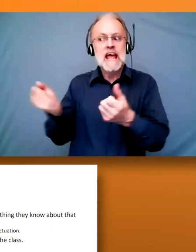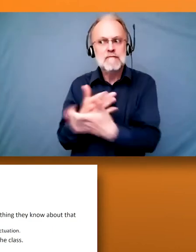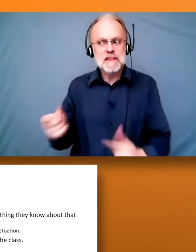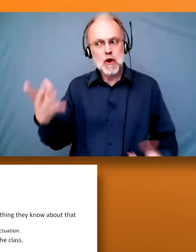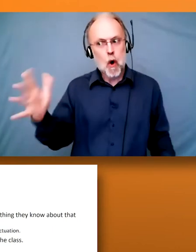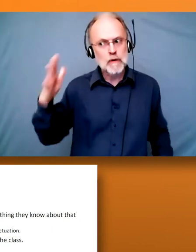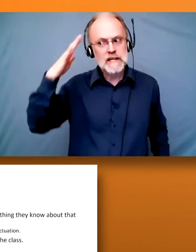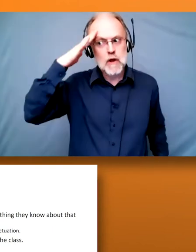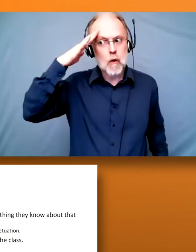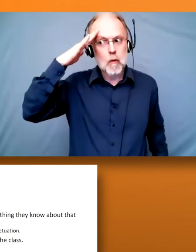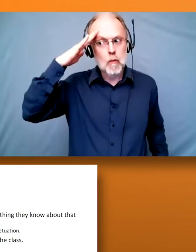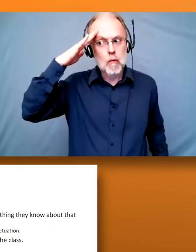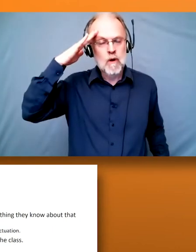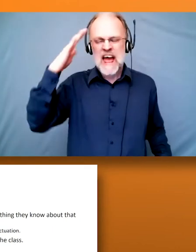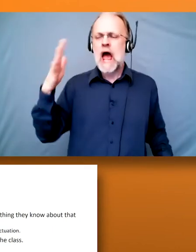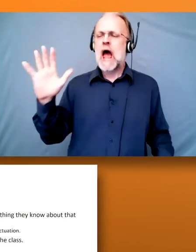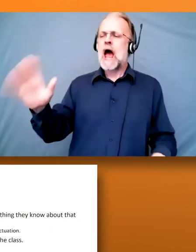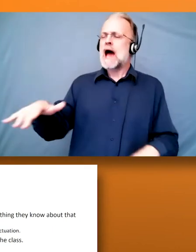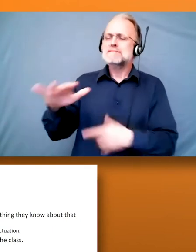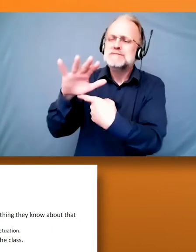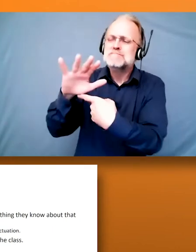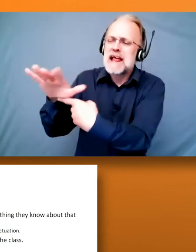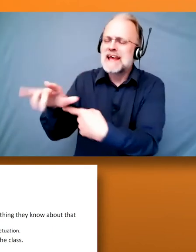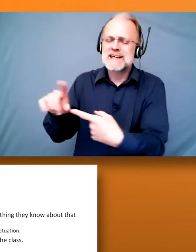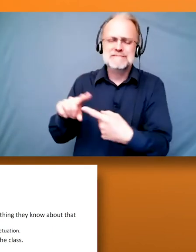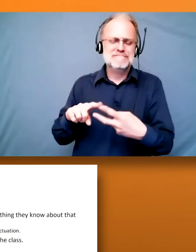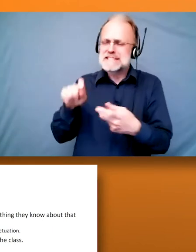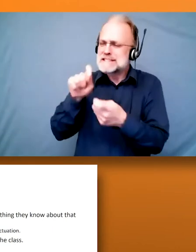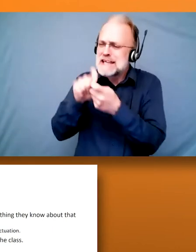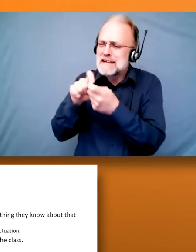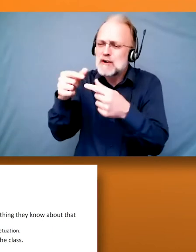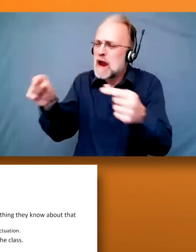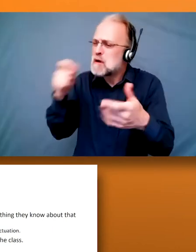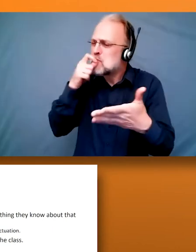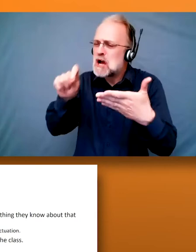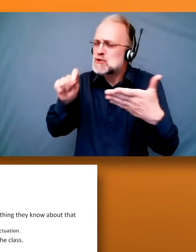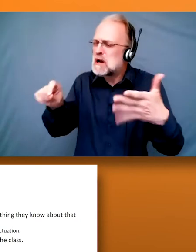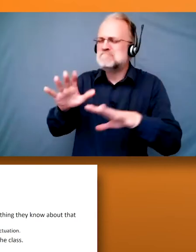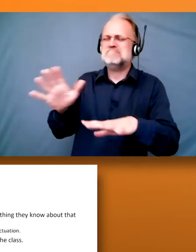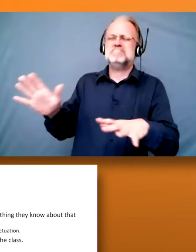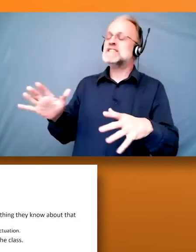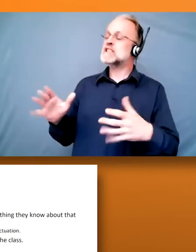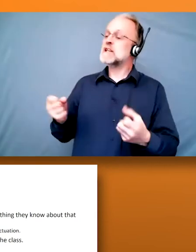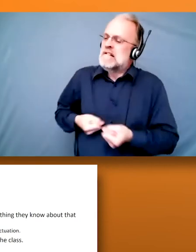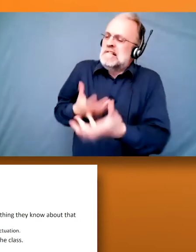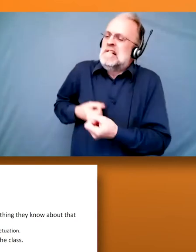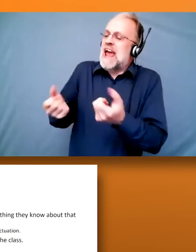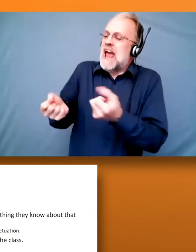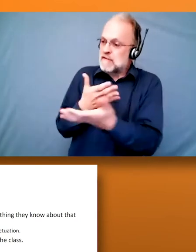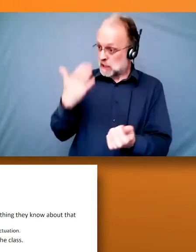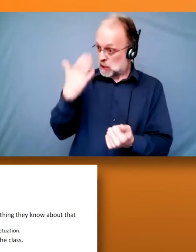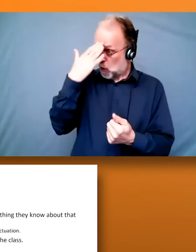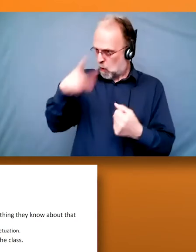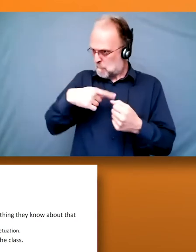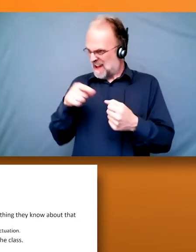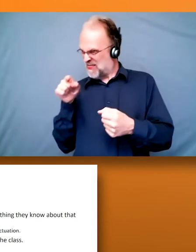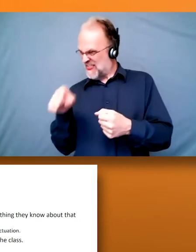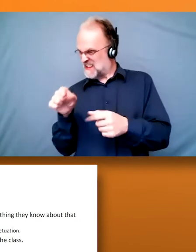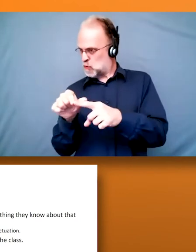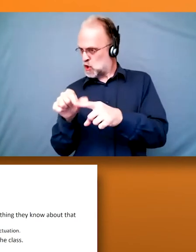they know about that word. So tell them don't worry about spelling, don't worry about grammar, punctuation, nothing, just tell me everything you know about this word,